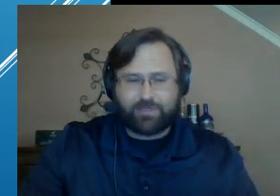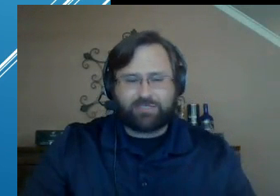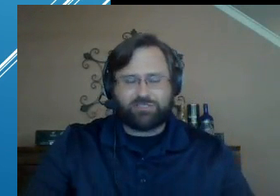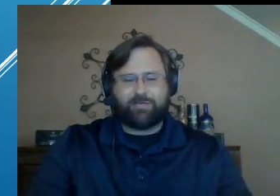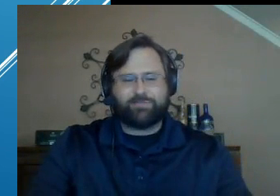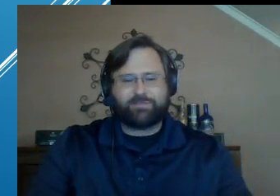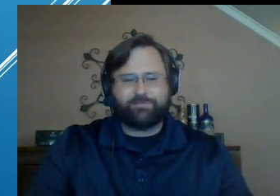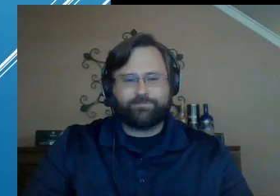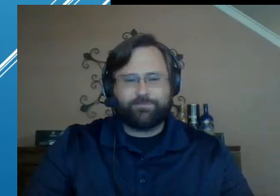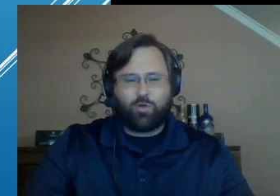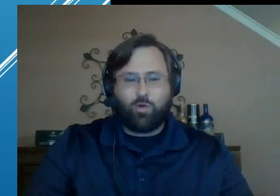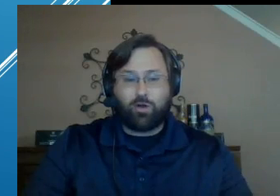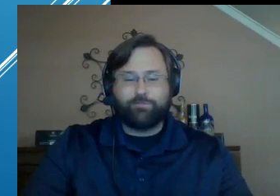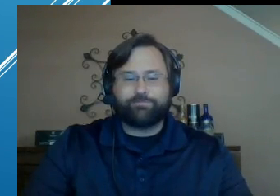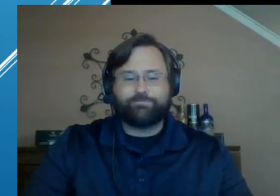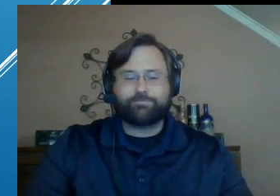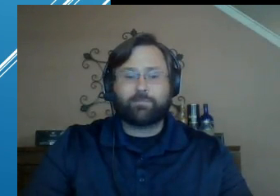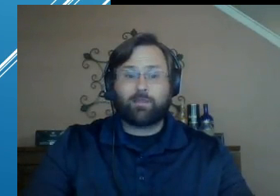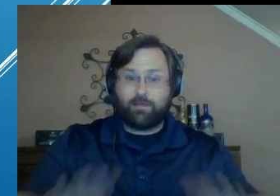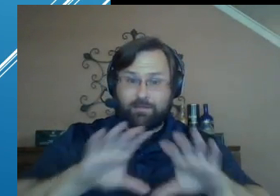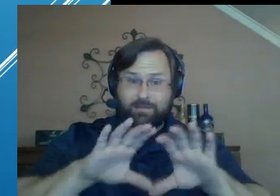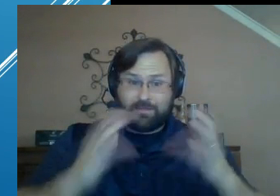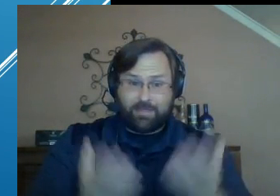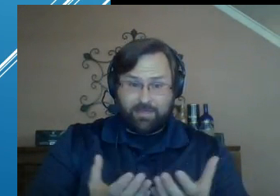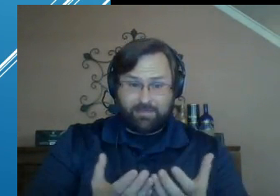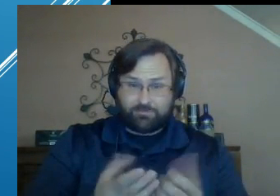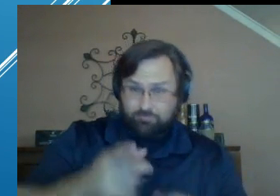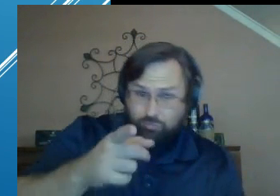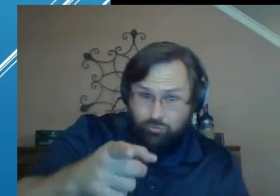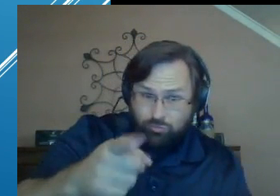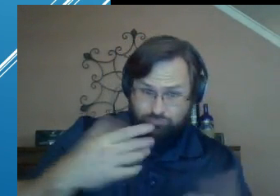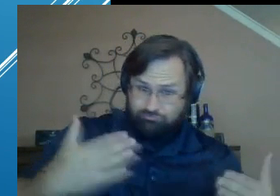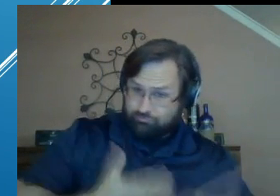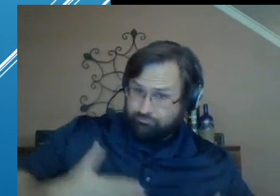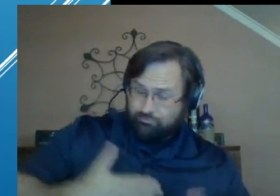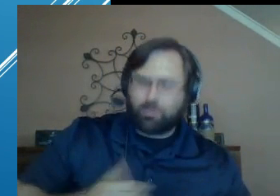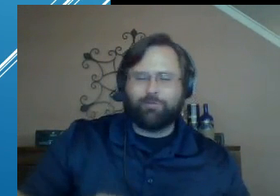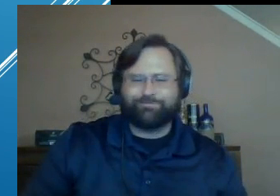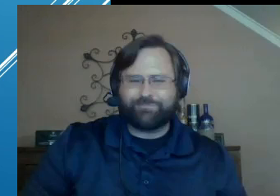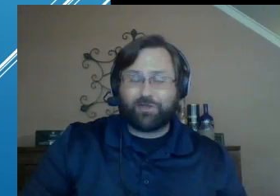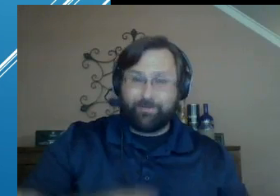relationships or I'm sorry